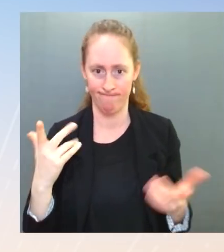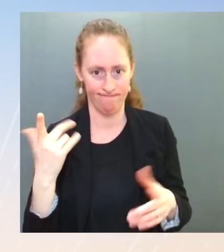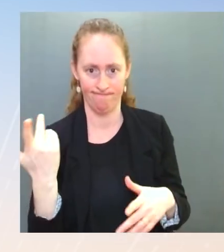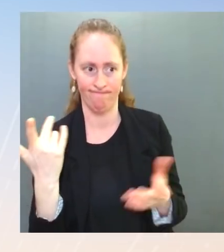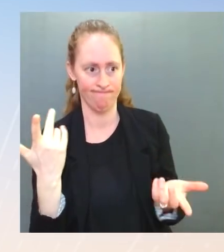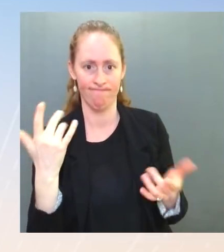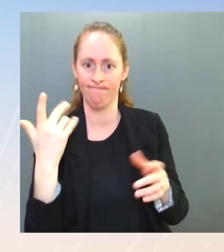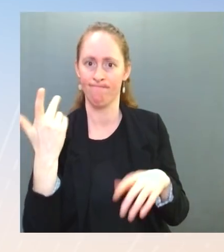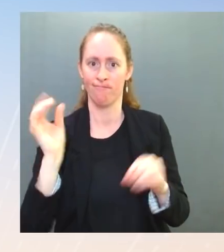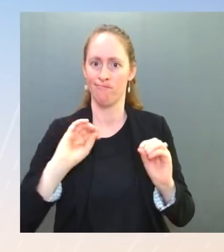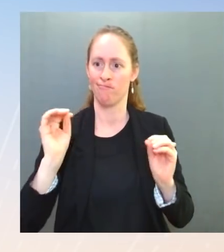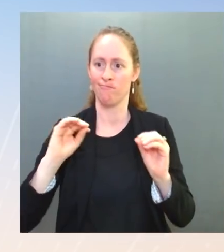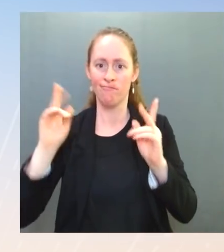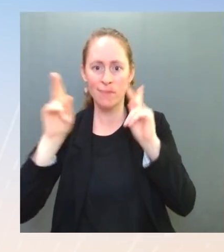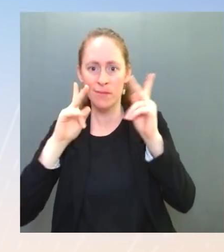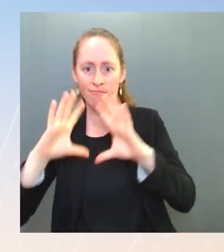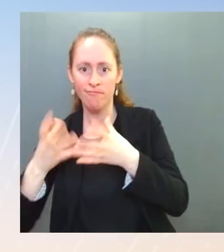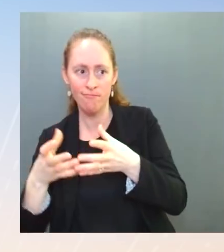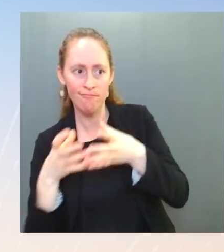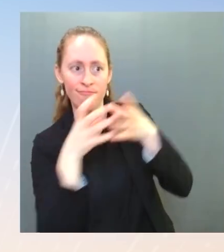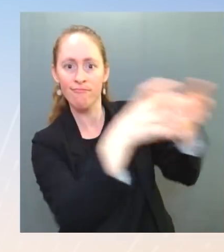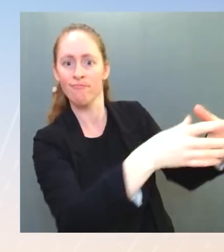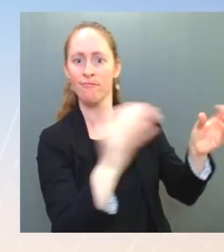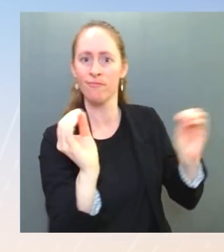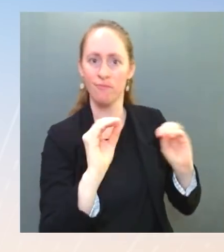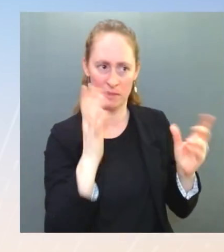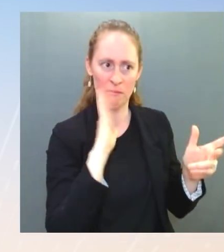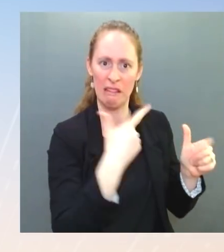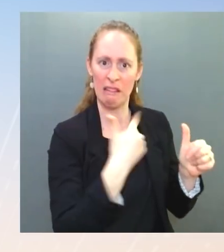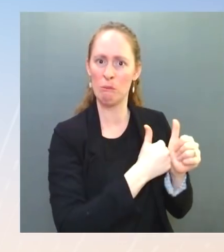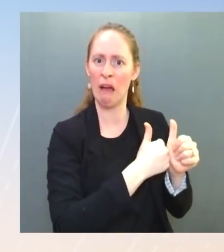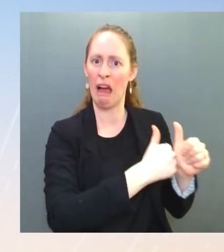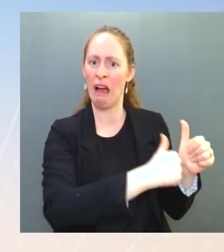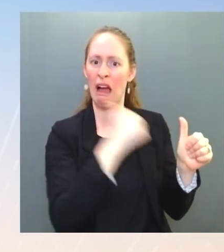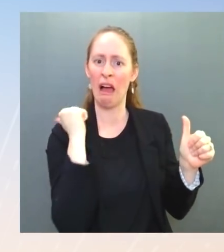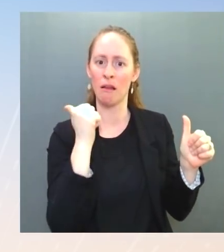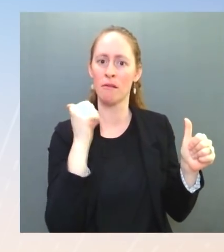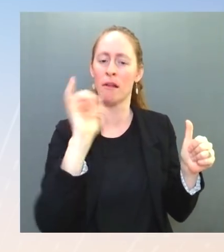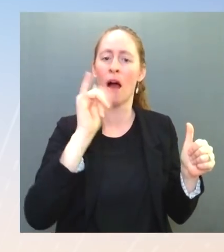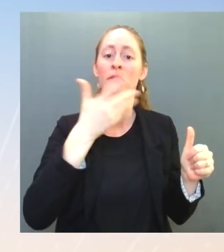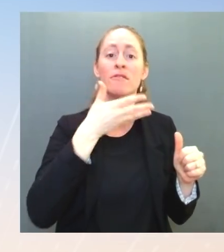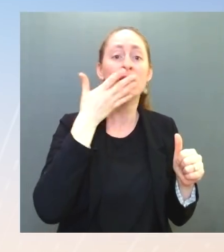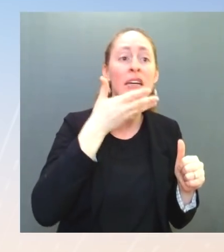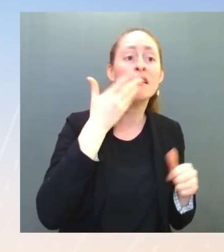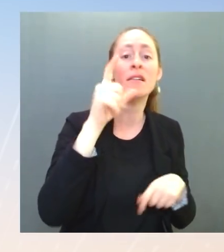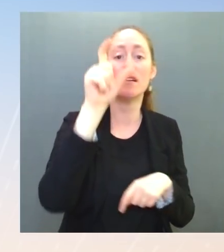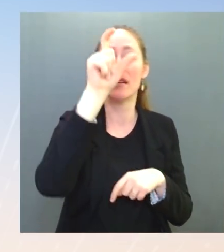I believe the Czech Republic, Italy, a lot of countries are coming forward and saying that they're going back to Ukraine and the U.S. hasn't done anything.